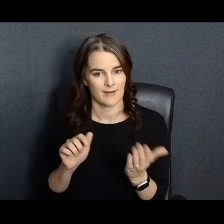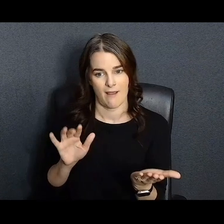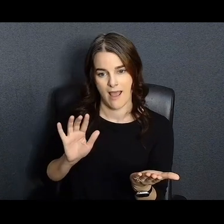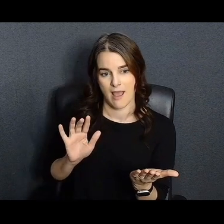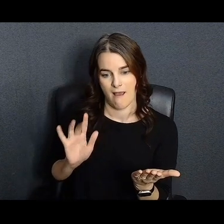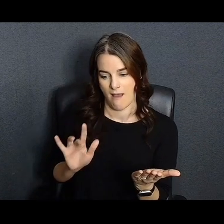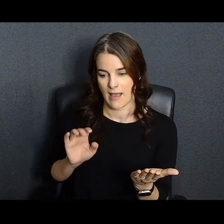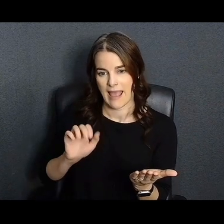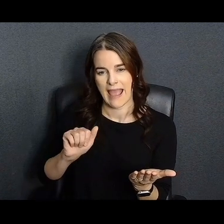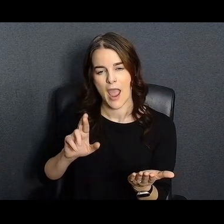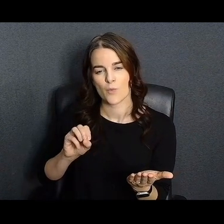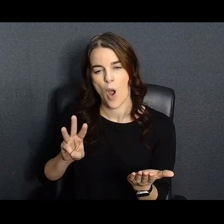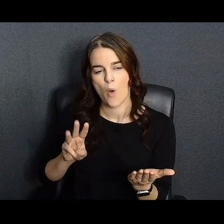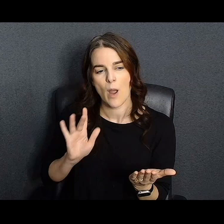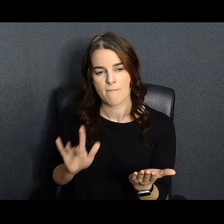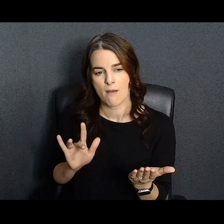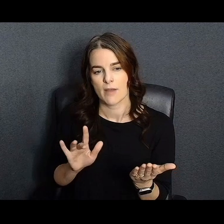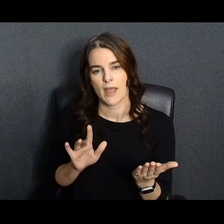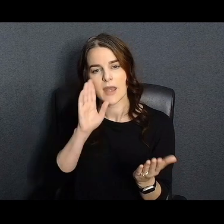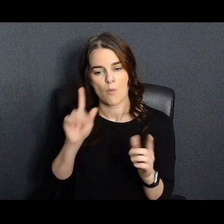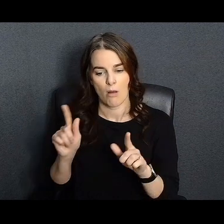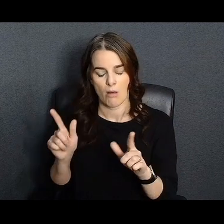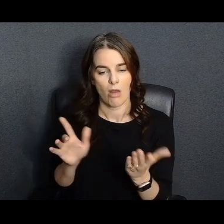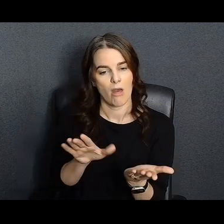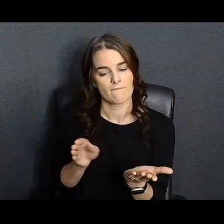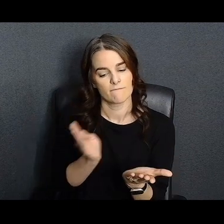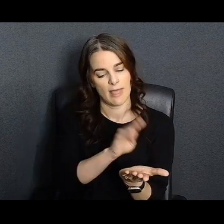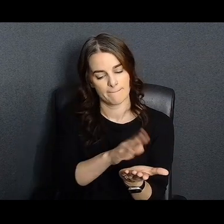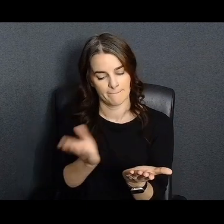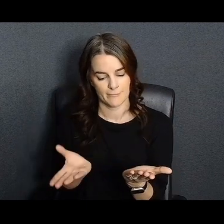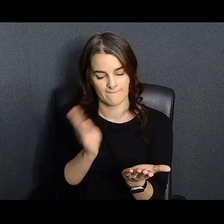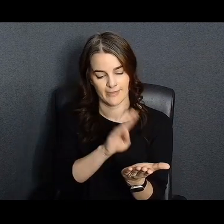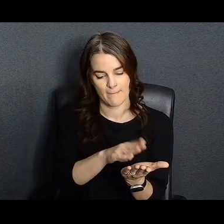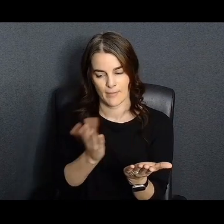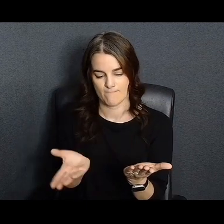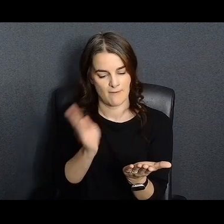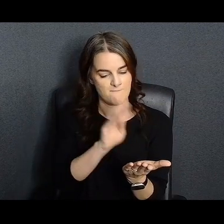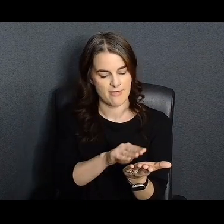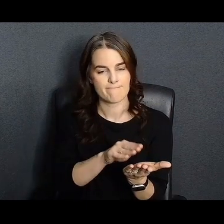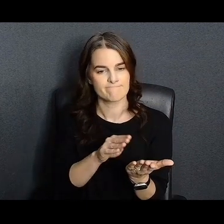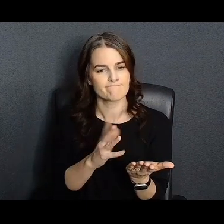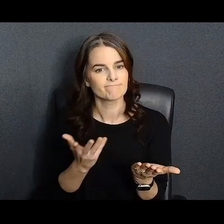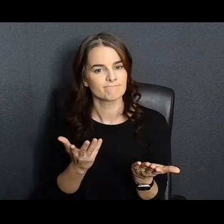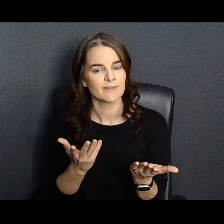If maybe using those categories as a starting point is hard, but flipping through is a little easier for me to navigate,